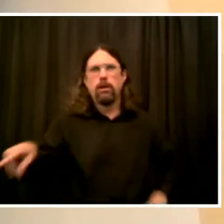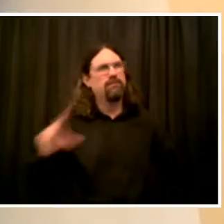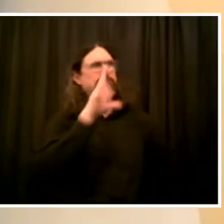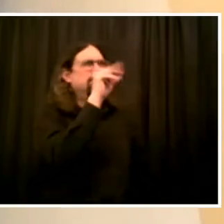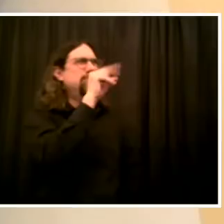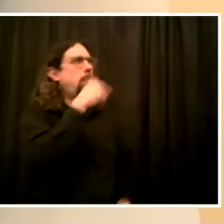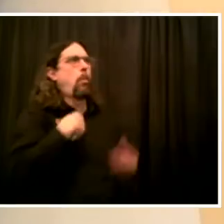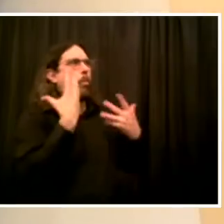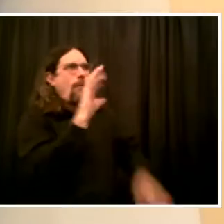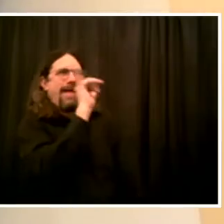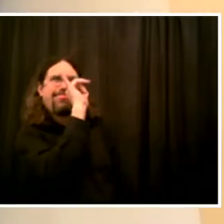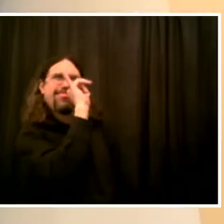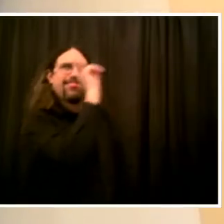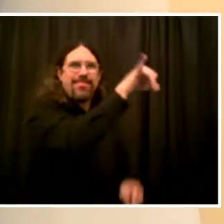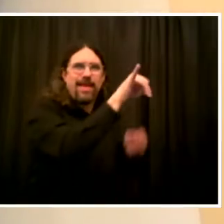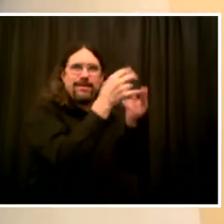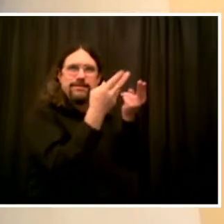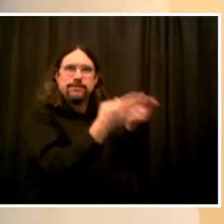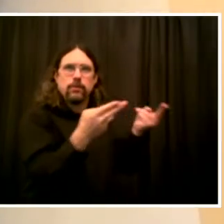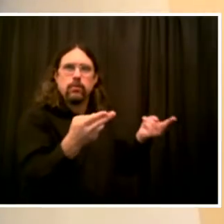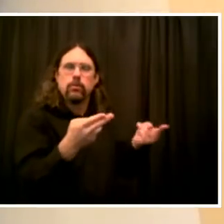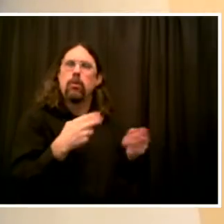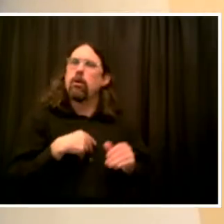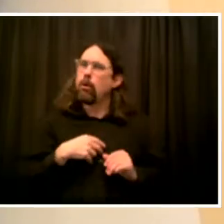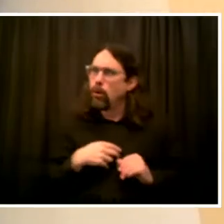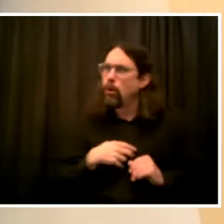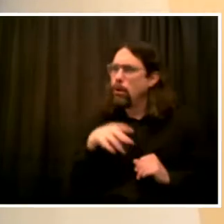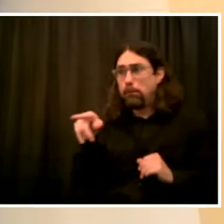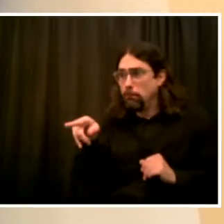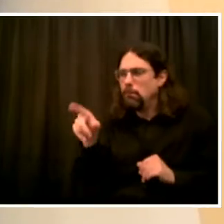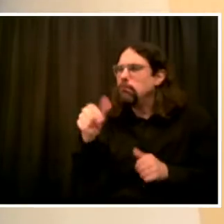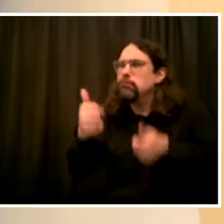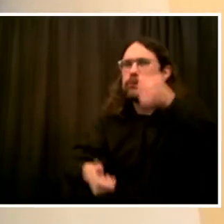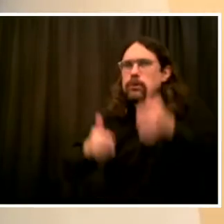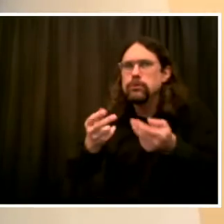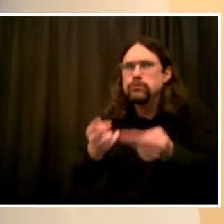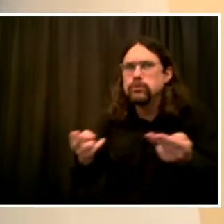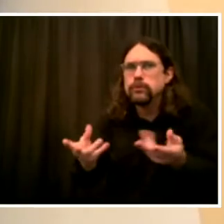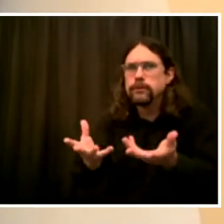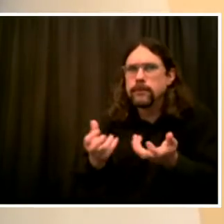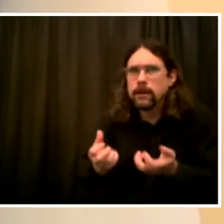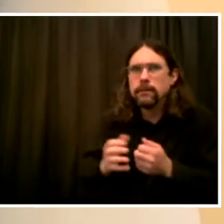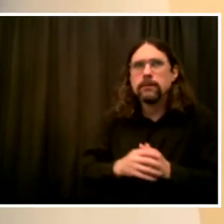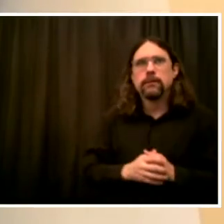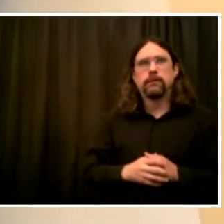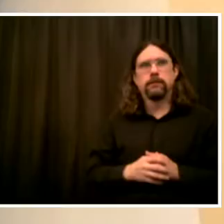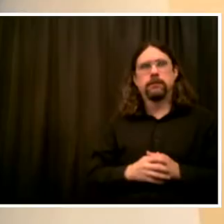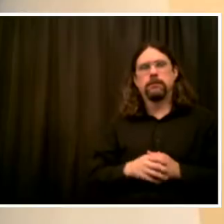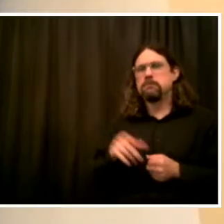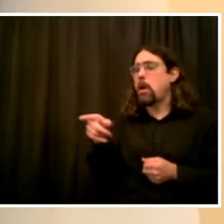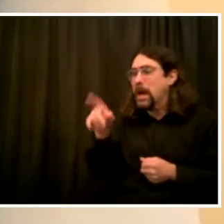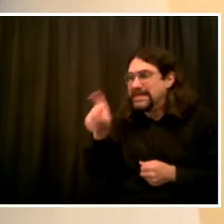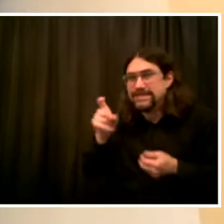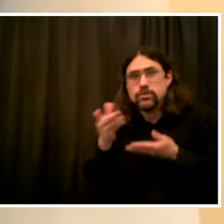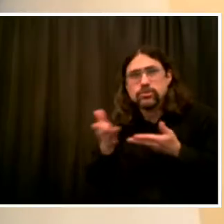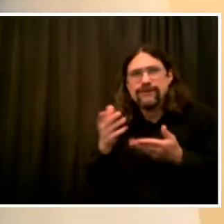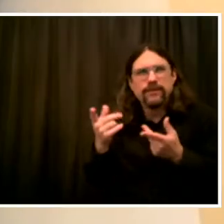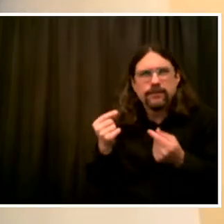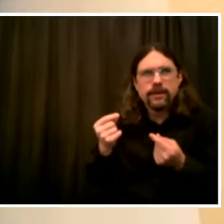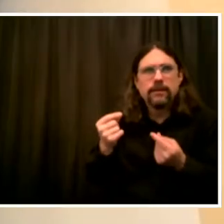YOU? WHAT KIND OF PLE ACMAKESEN S O TYOU? WHAT KIND OF SERVICE MAKES SENSE TO THE INDIVIDUAL? SOMEONE WHO'S GOT A SERIOUS MENTAL HEALTH CHALLENGE